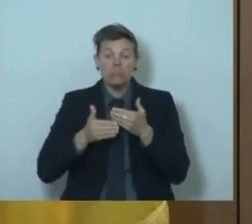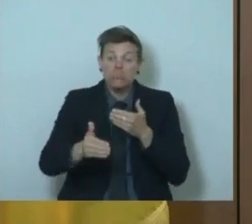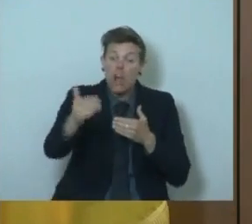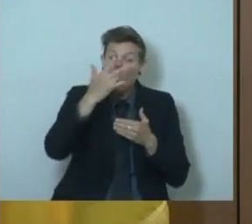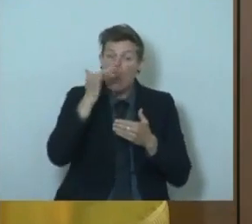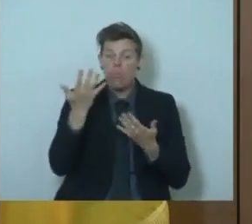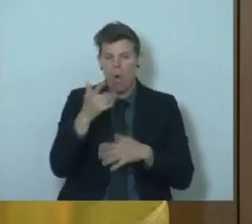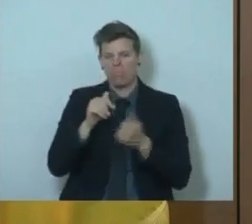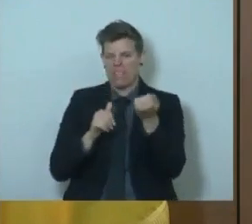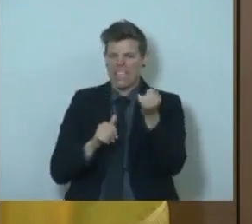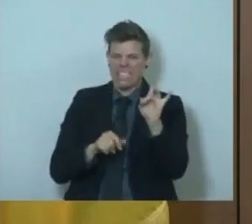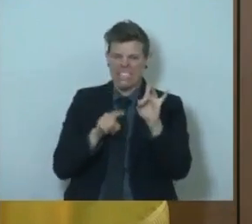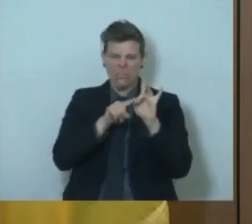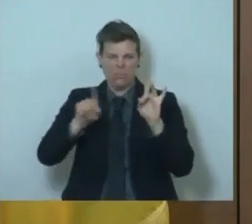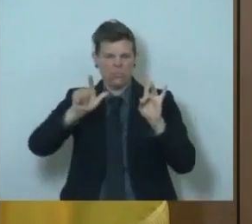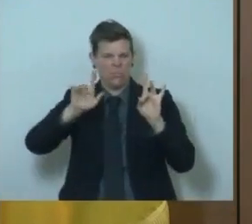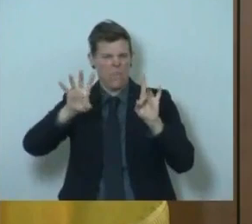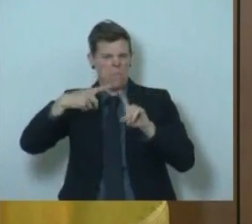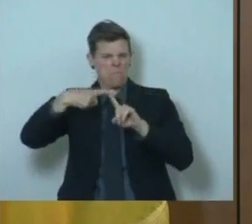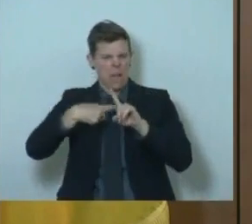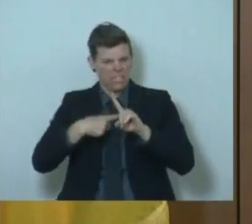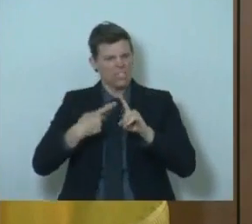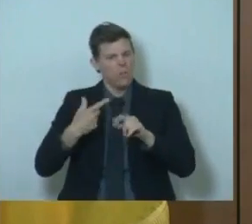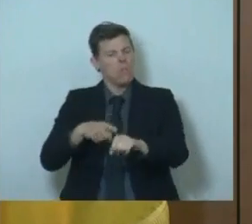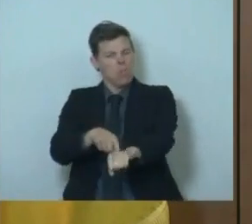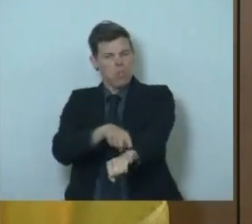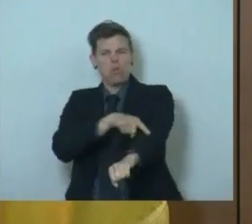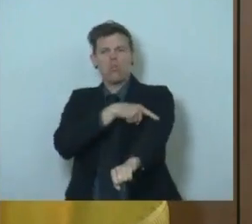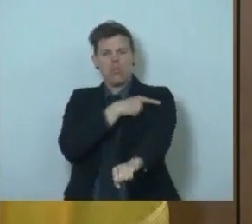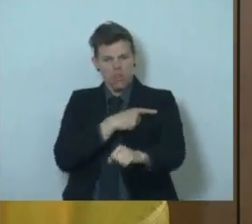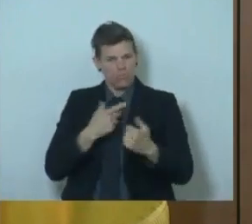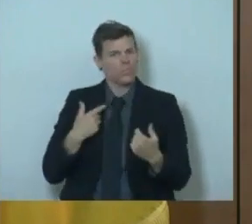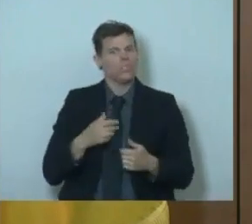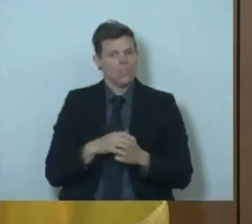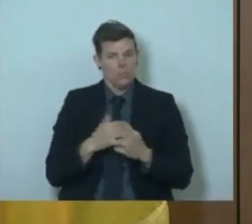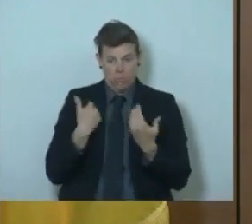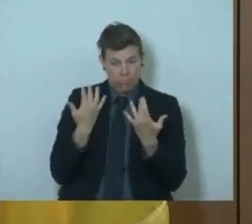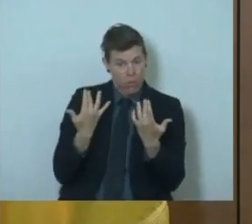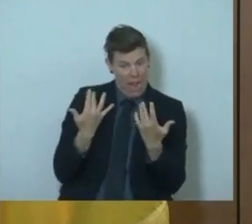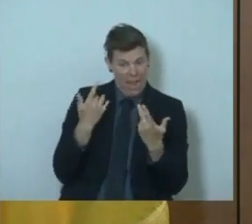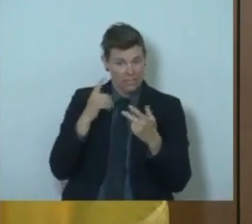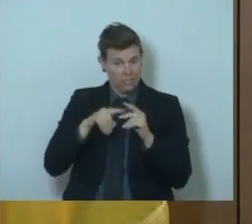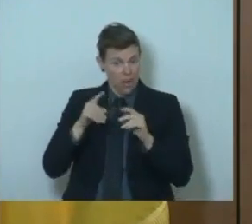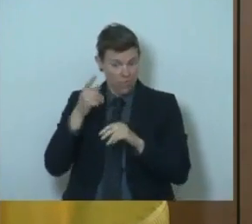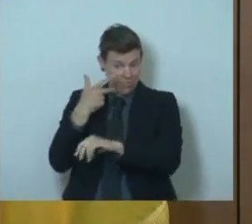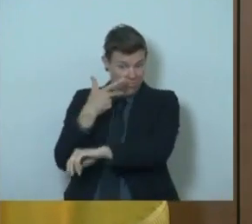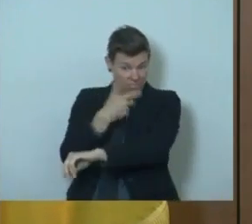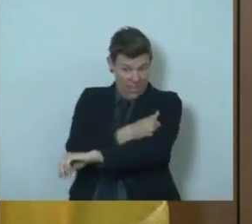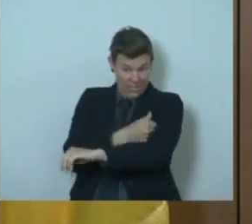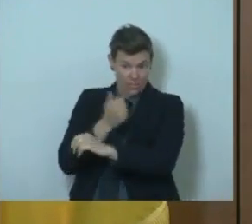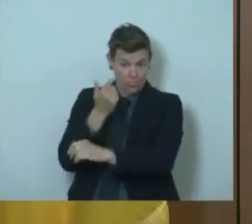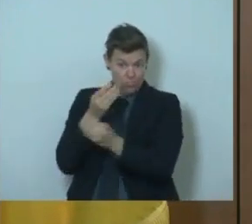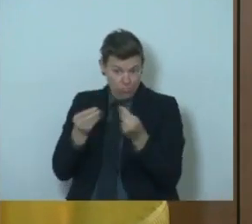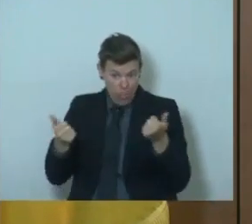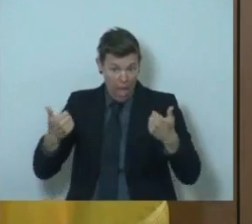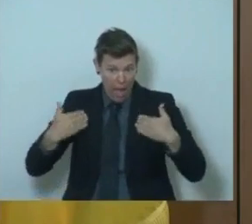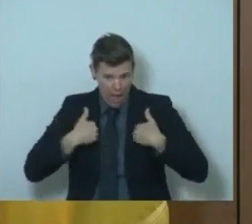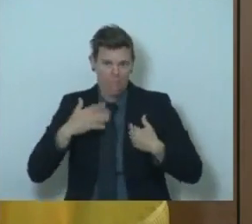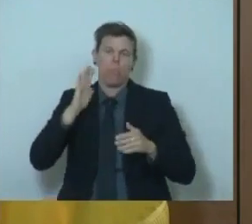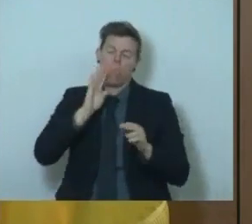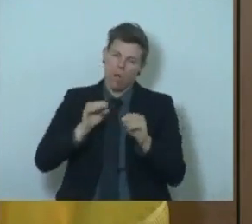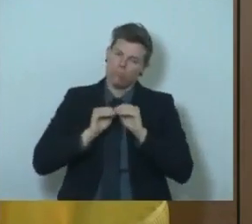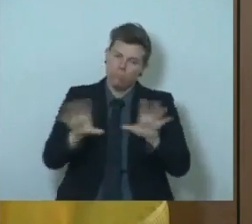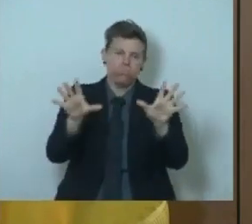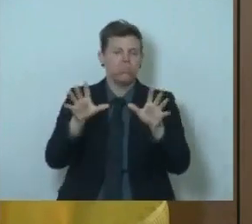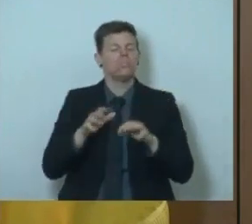BY ALL ACCOUNTS, IS AT LEAST THE NEXT 24 MONTHS, COULD BE AS MUCH AS 18 TO 24 MONTHS UNTIL WE HAVE A VACCINE.